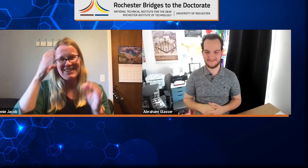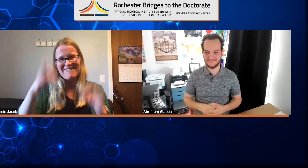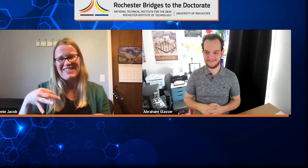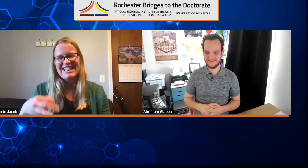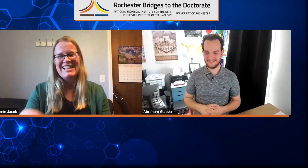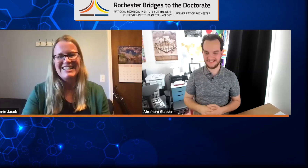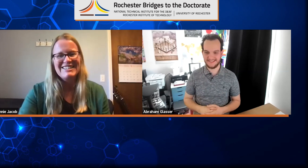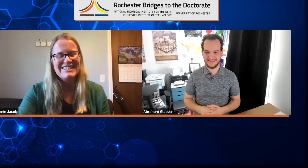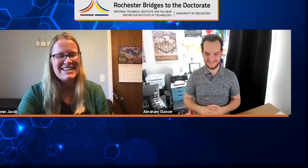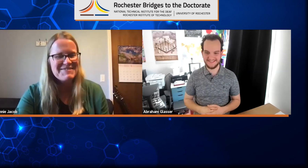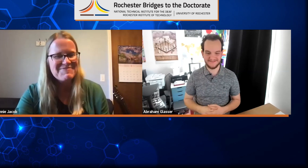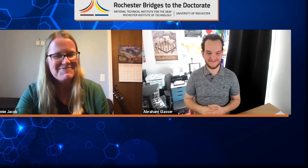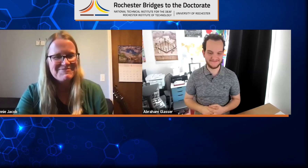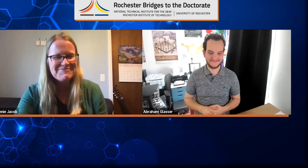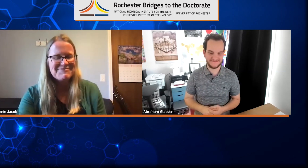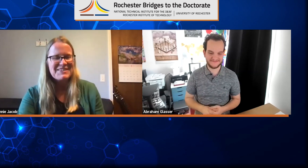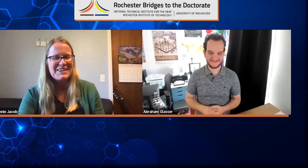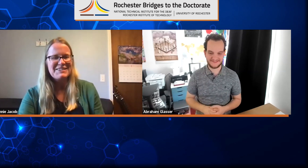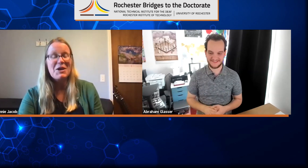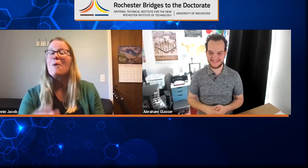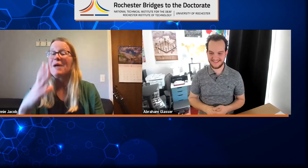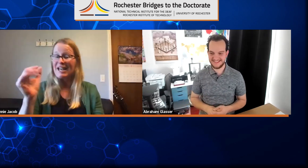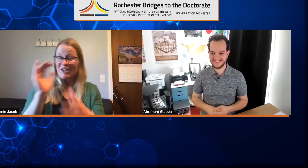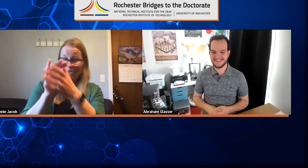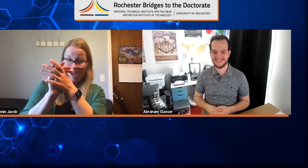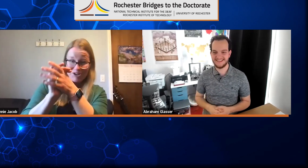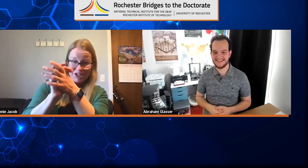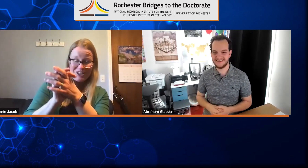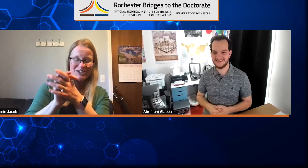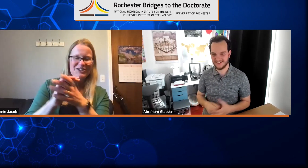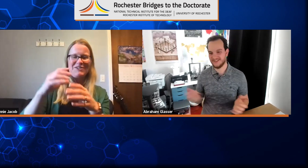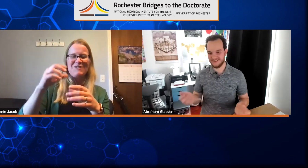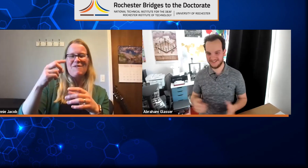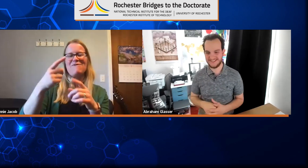Yes, definitely. And congratulations.